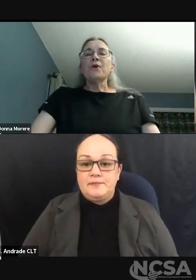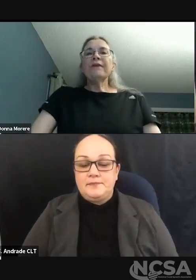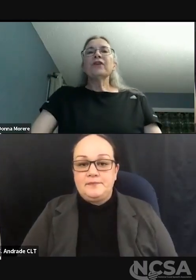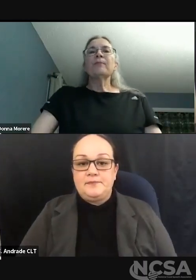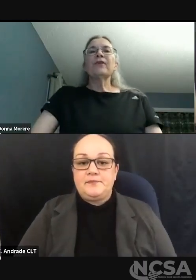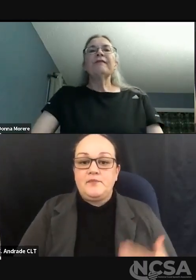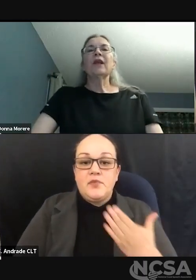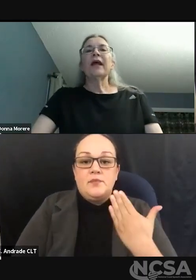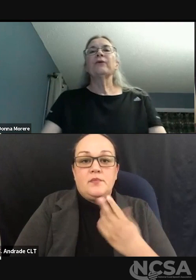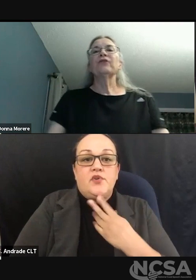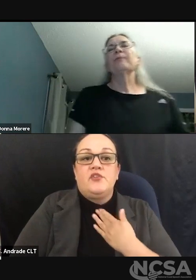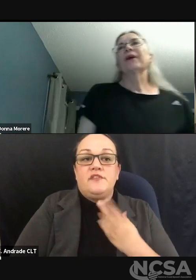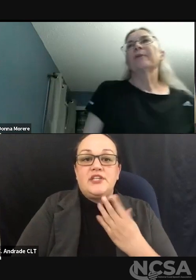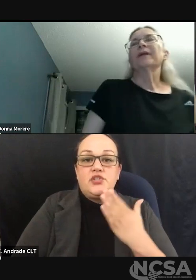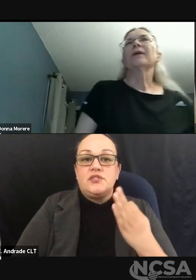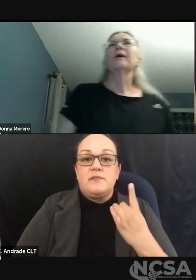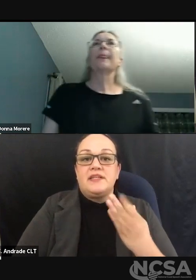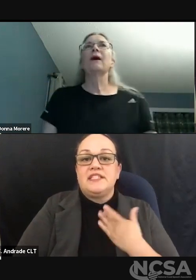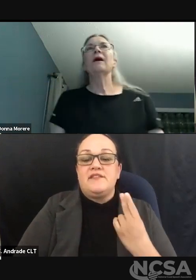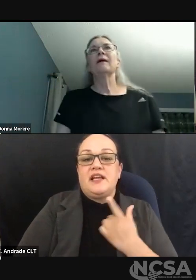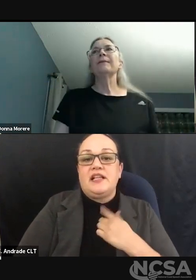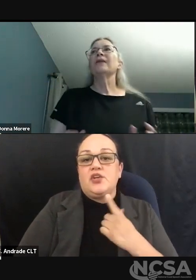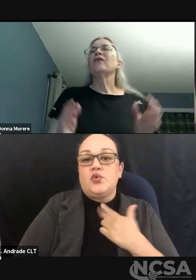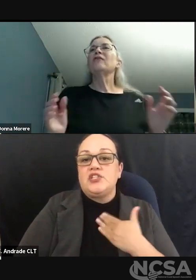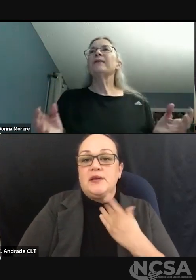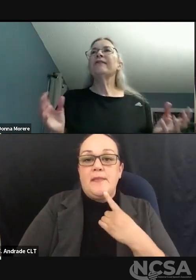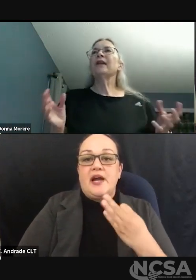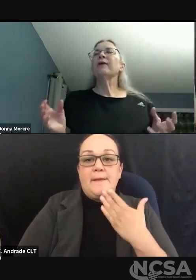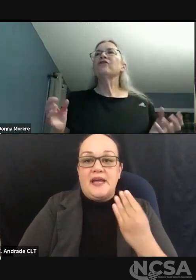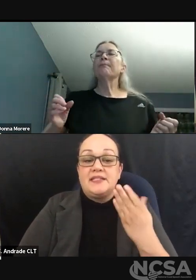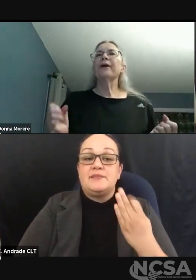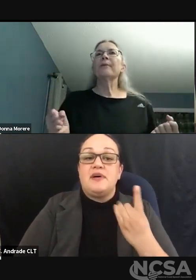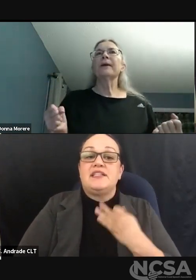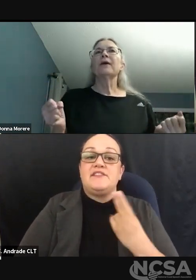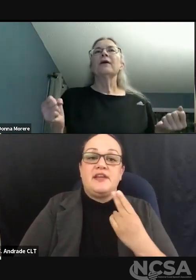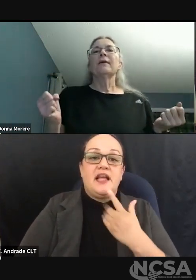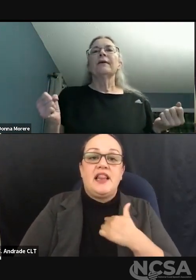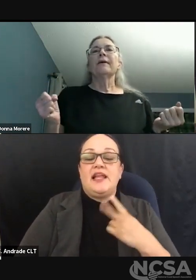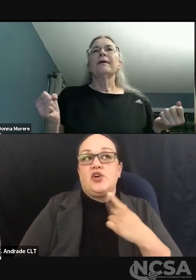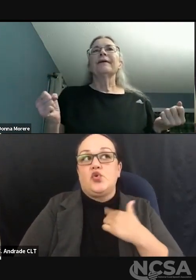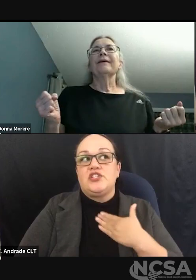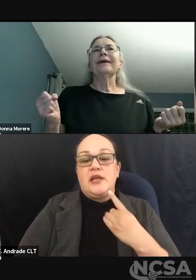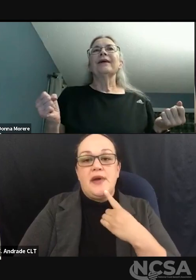Moving to Specific Language Impairments, Specific Language Impairments